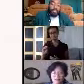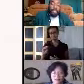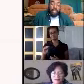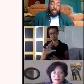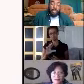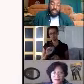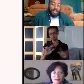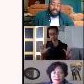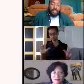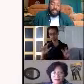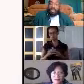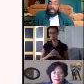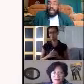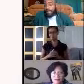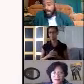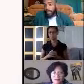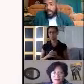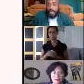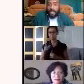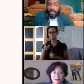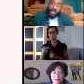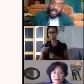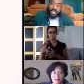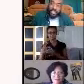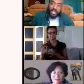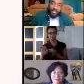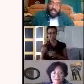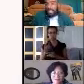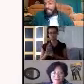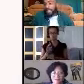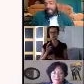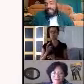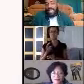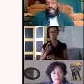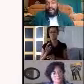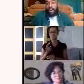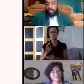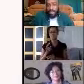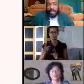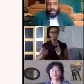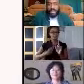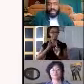be the most anti-racist organization that ever exists, and oftentimes they actually